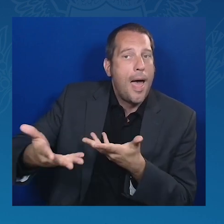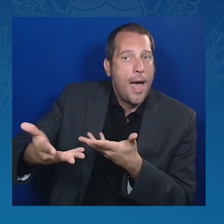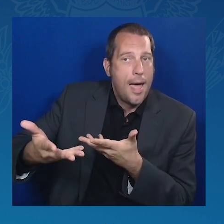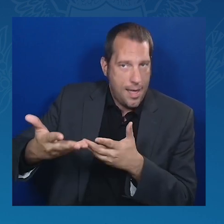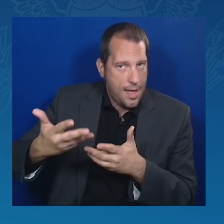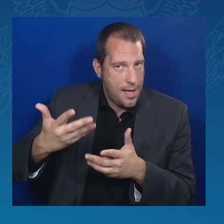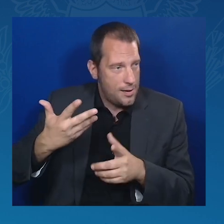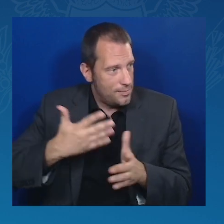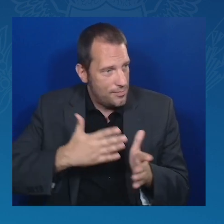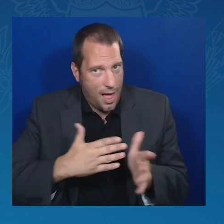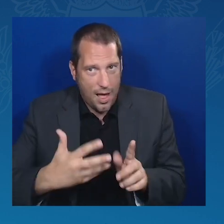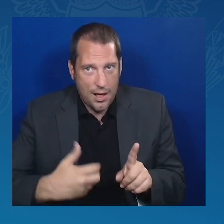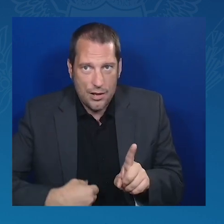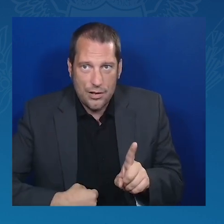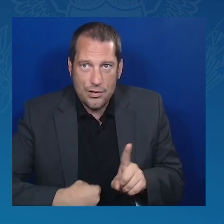Think about that in a state like Georgia,